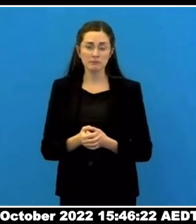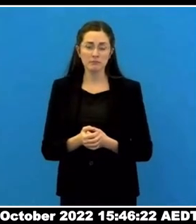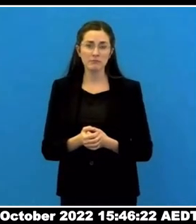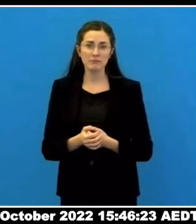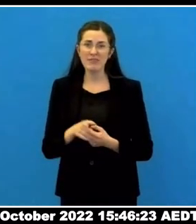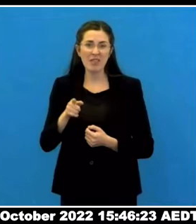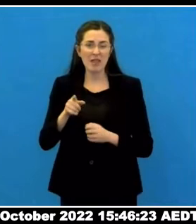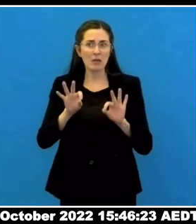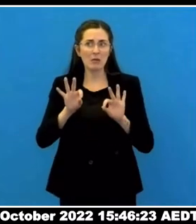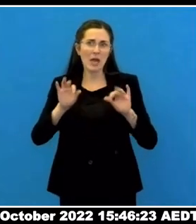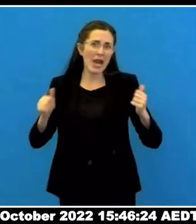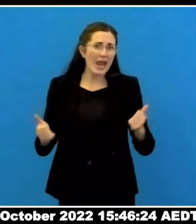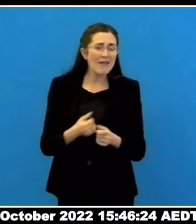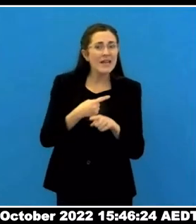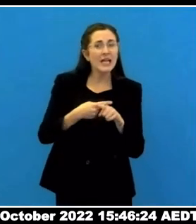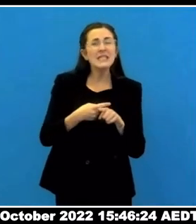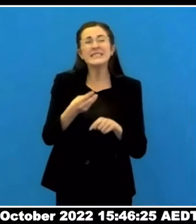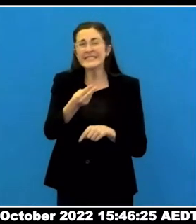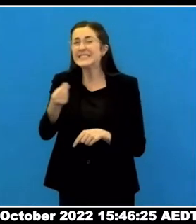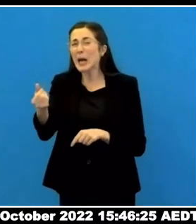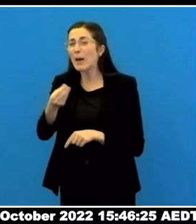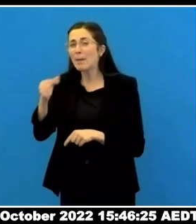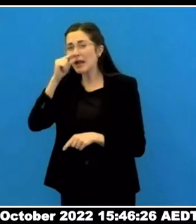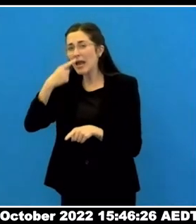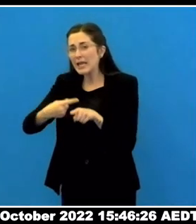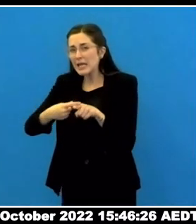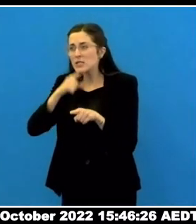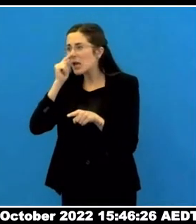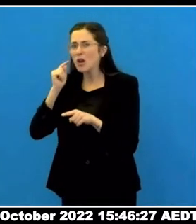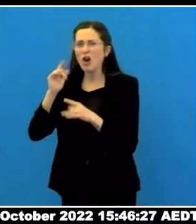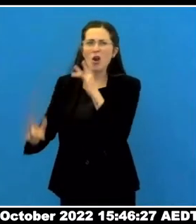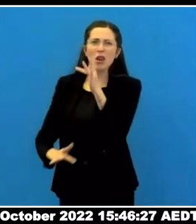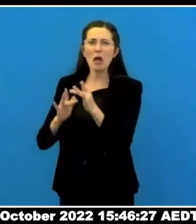to do them some research or to find out. Yes.